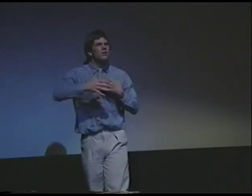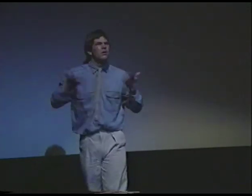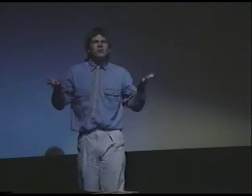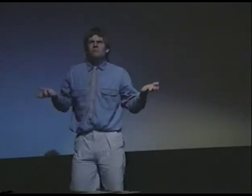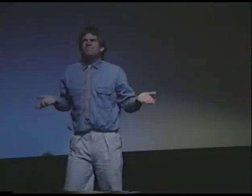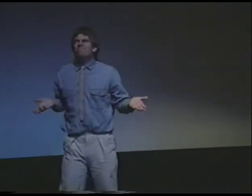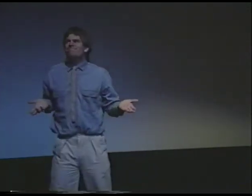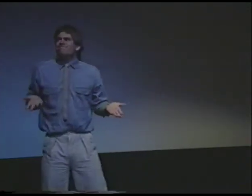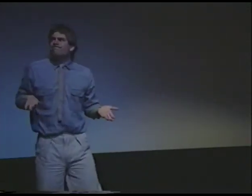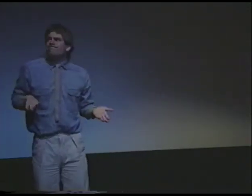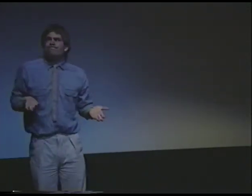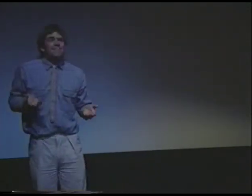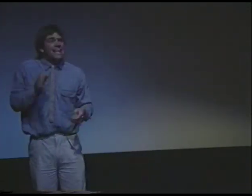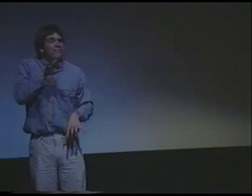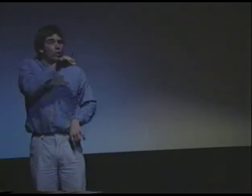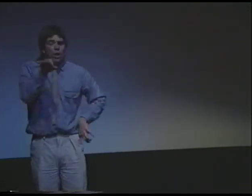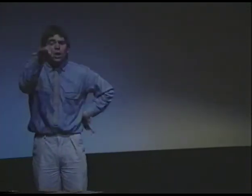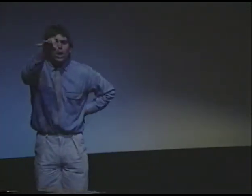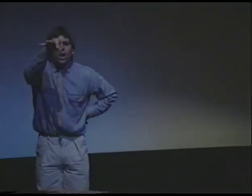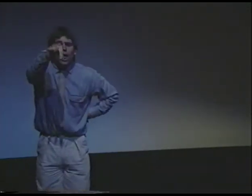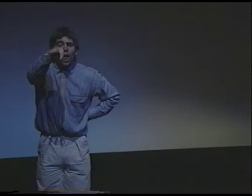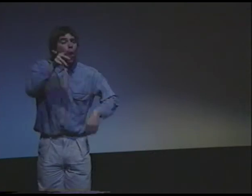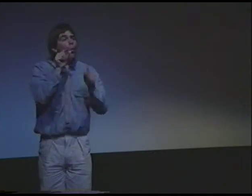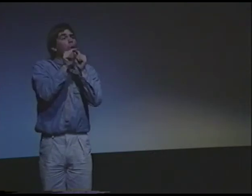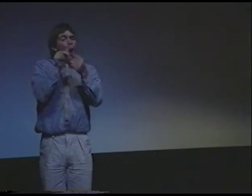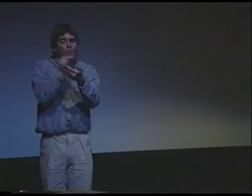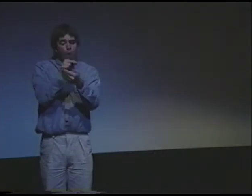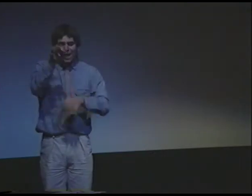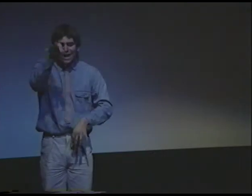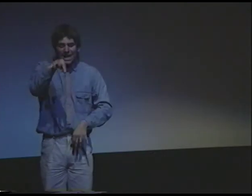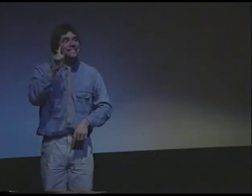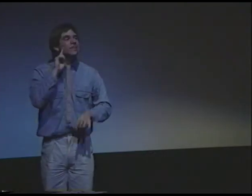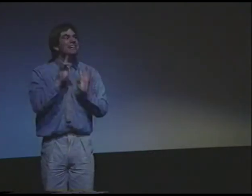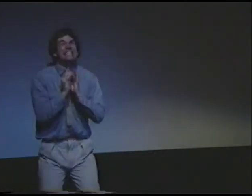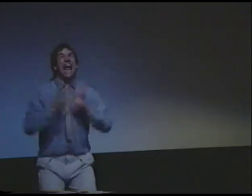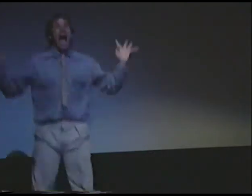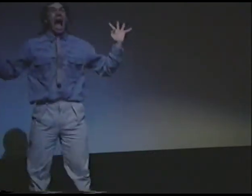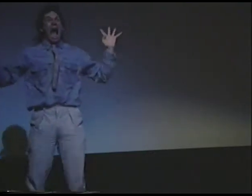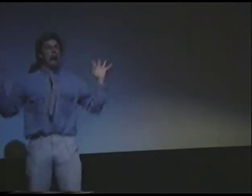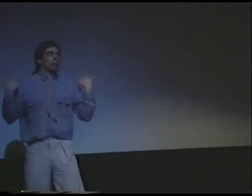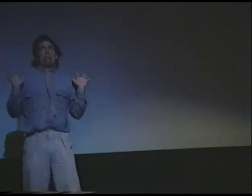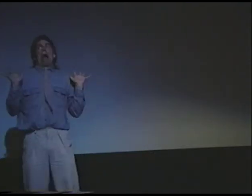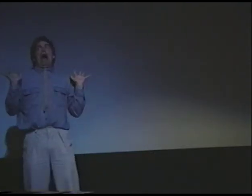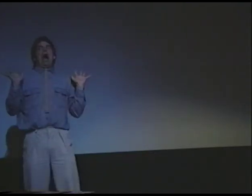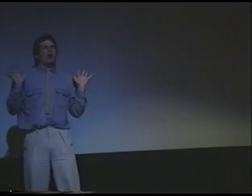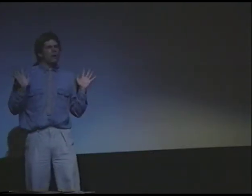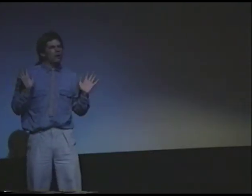And in the deaf community, if you drop the word poetry in the middle,